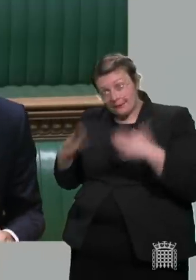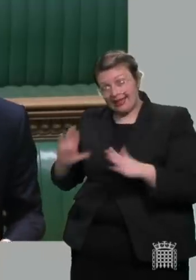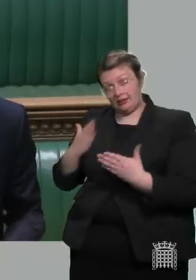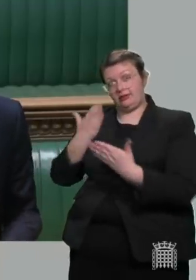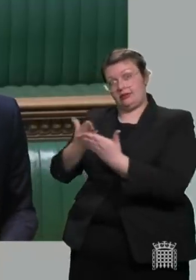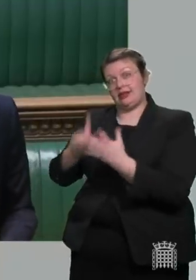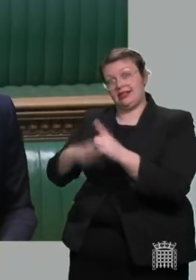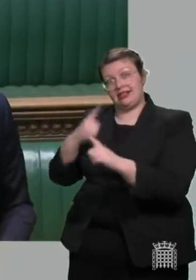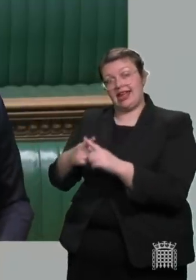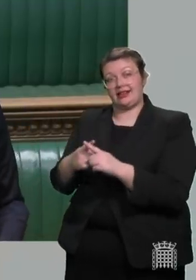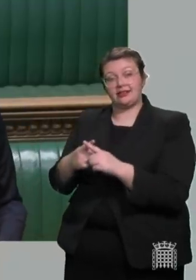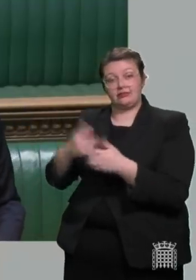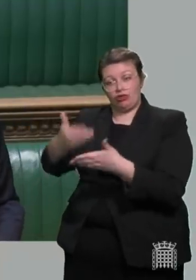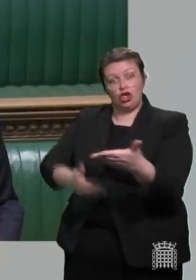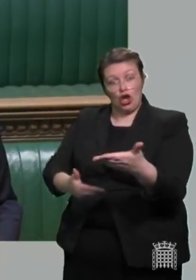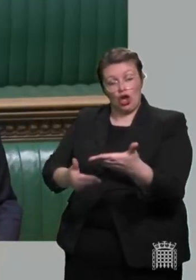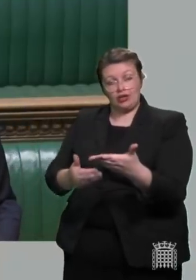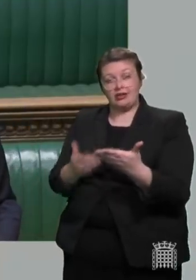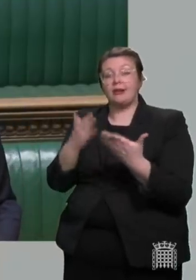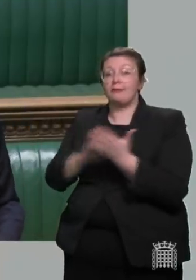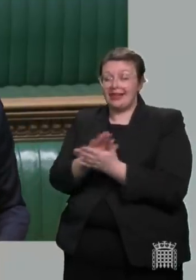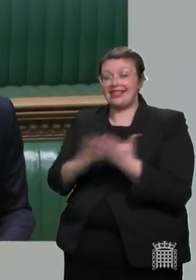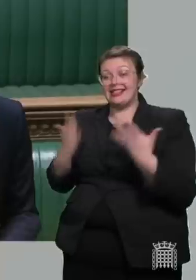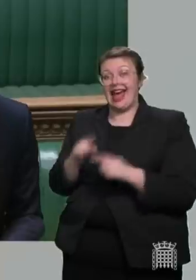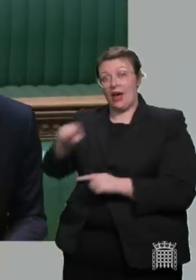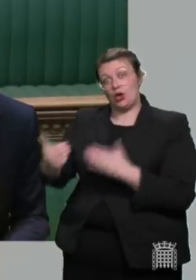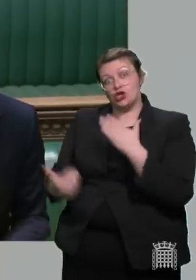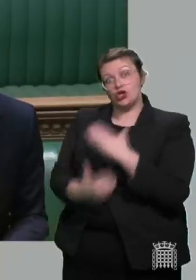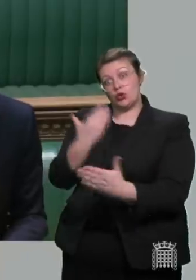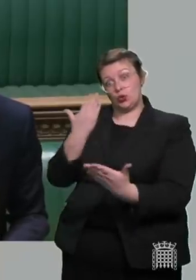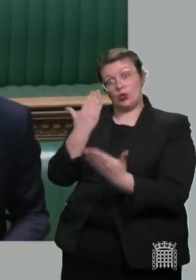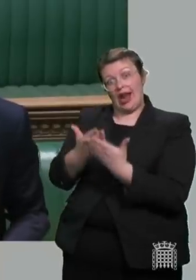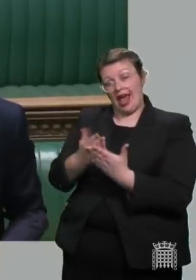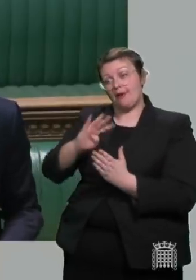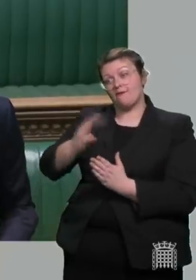many of whom became self-employed last year, can now claim the fourth and fifth grants.